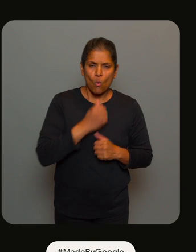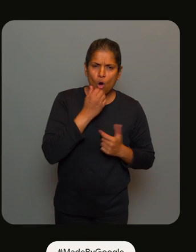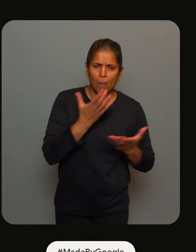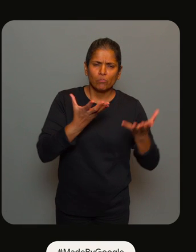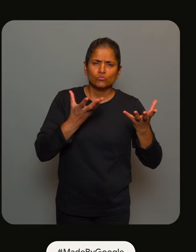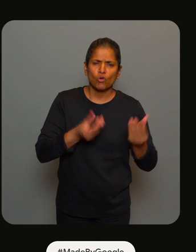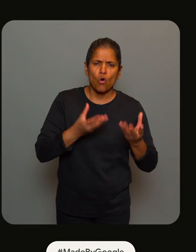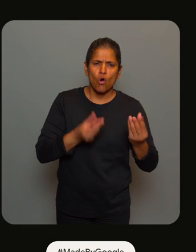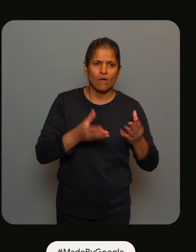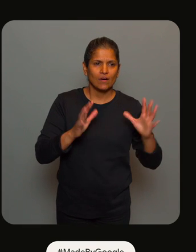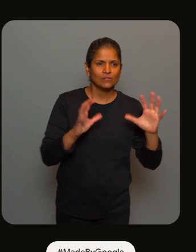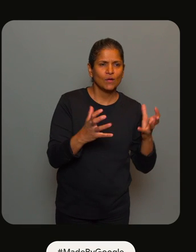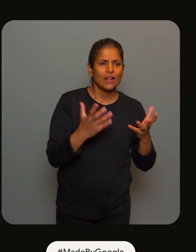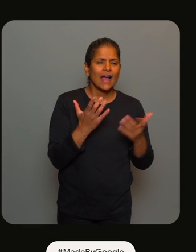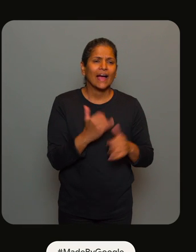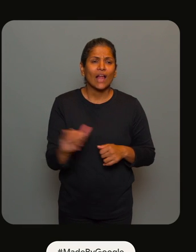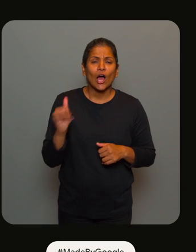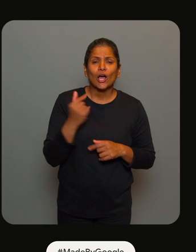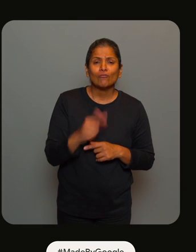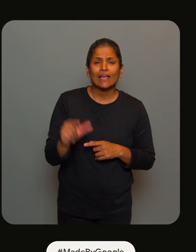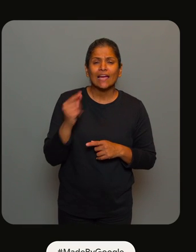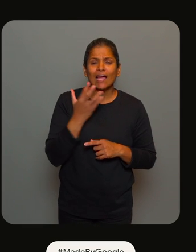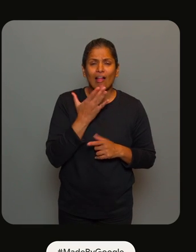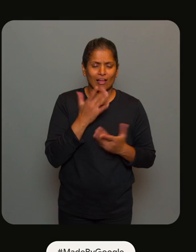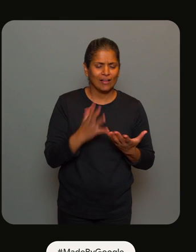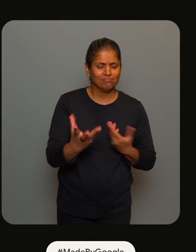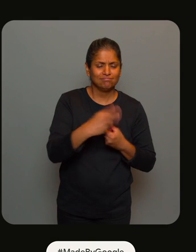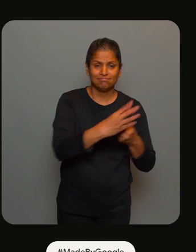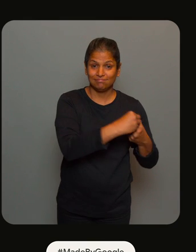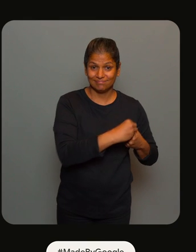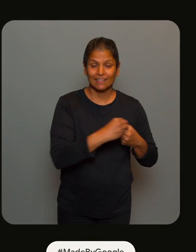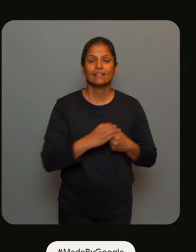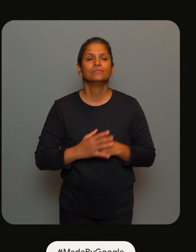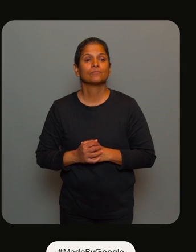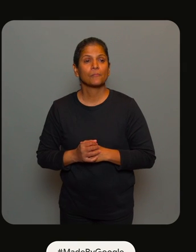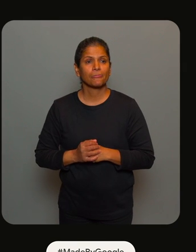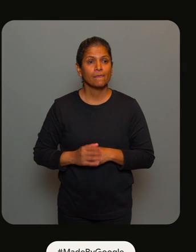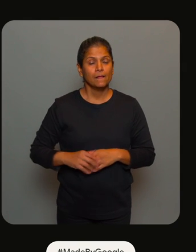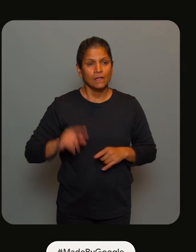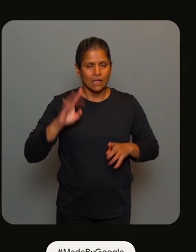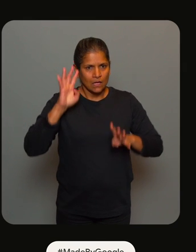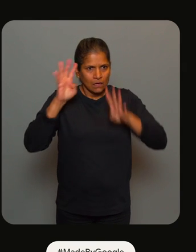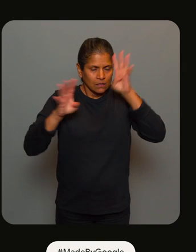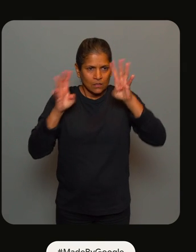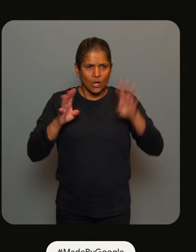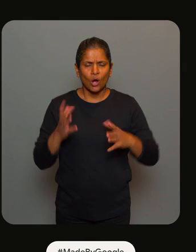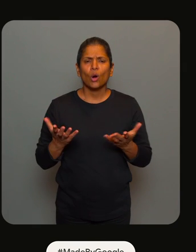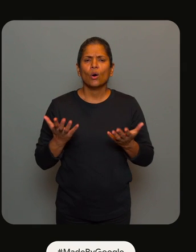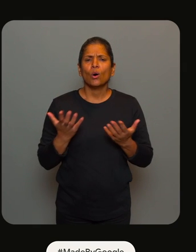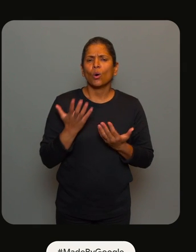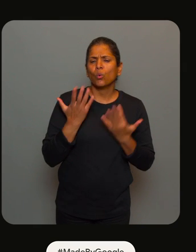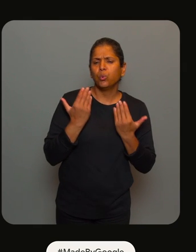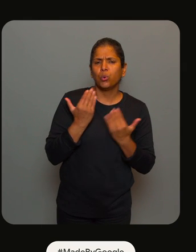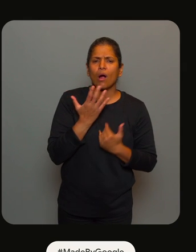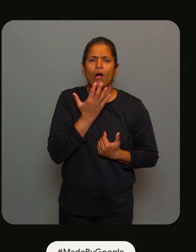Lemongrass tone. And we’ve created a cooler Family of colors, featuring our new Hazel